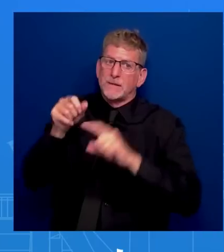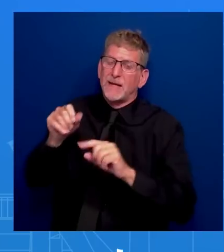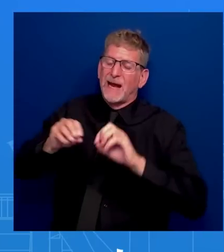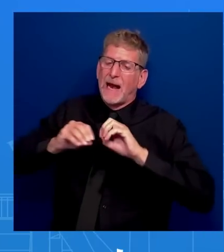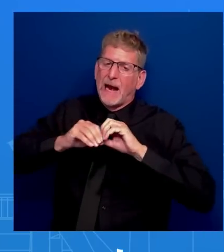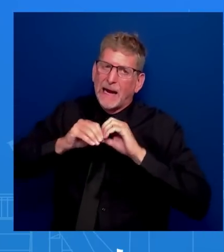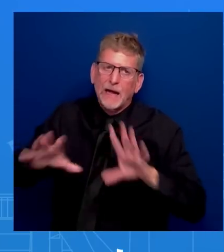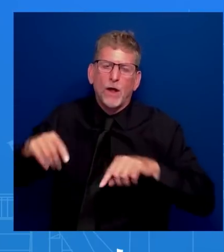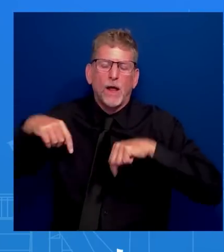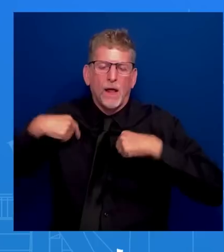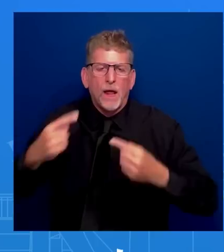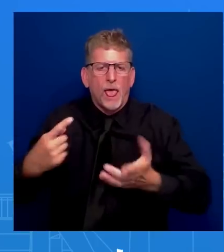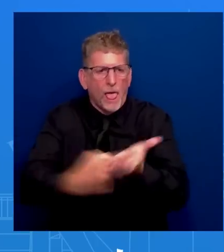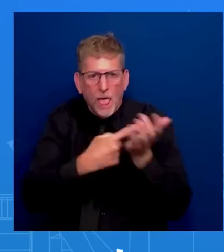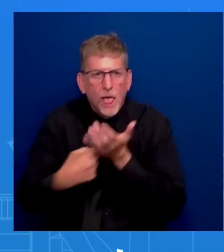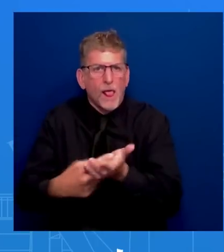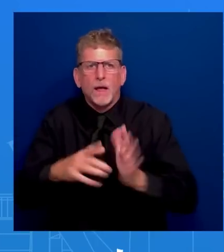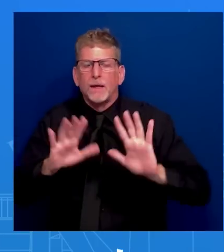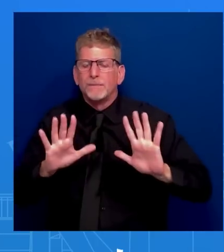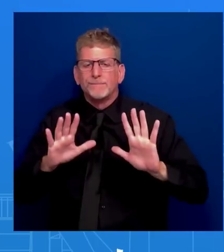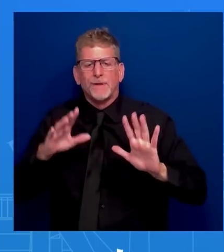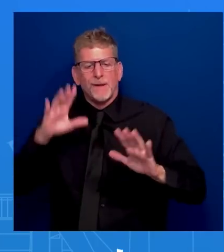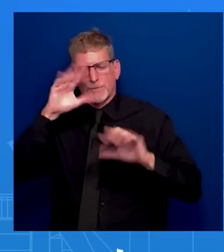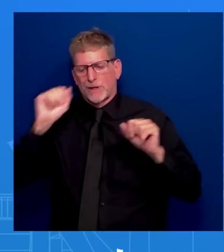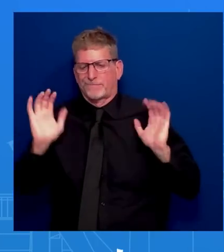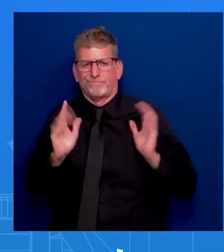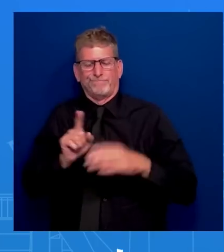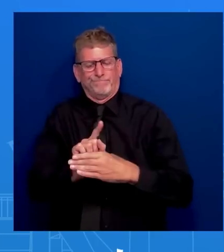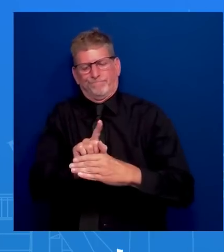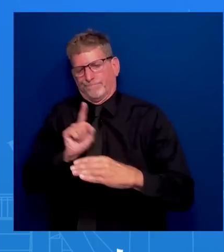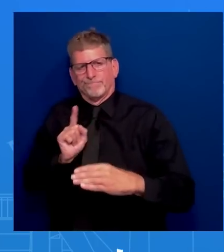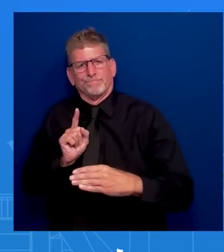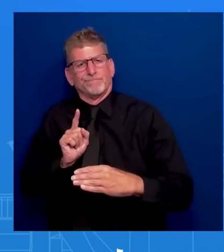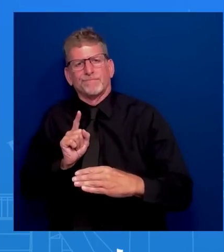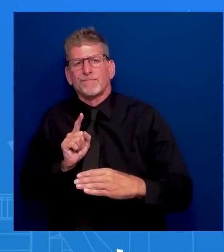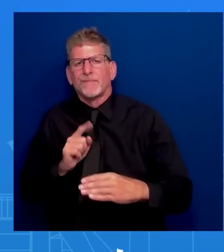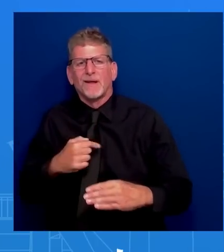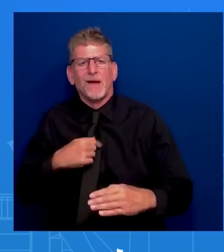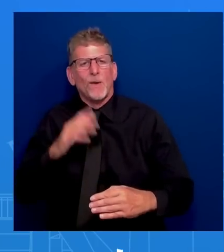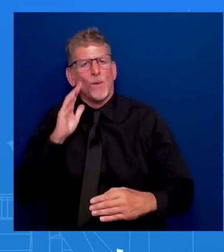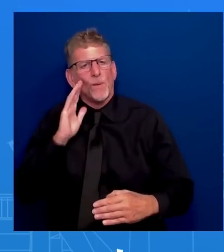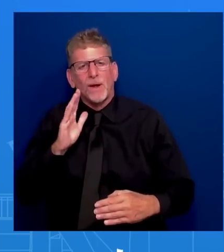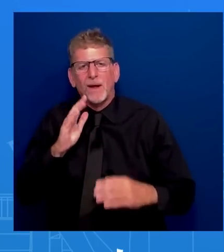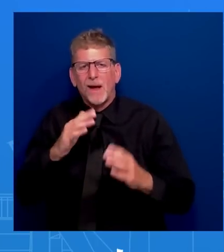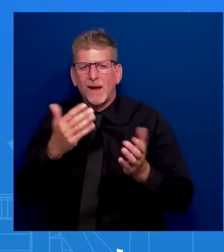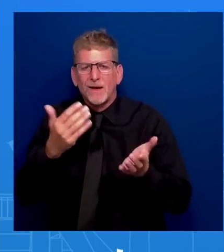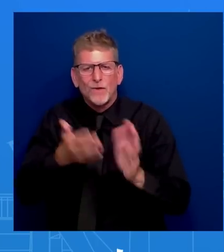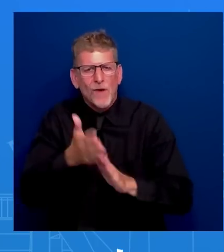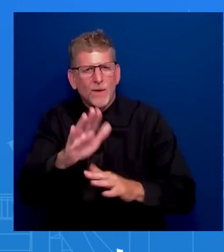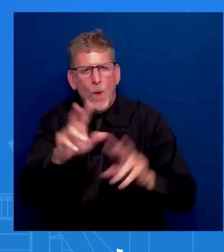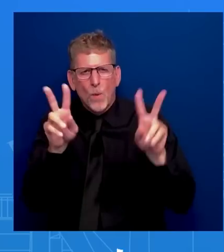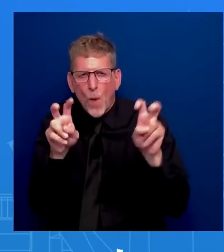We will be playing the quote tonight at 6 o'clock. Is this administration weaponizing the Justice Department